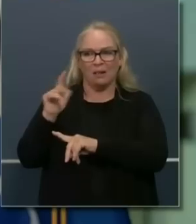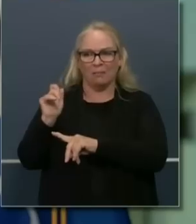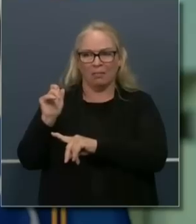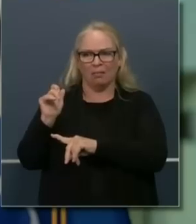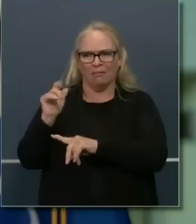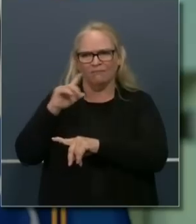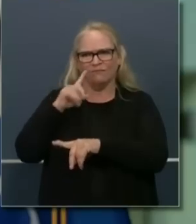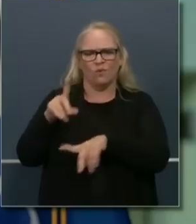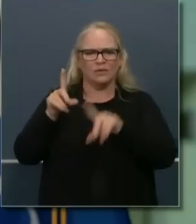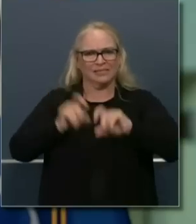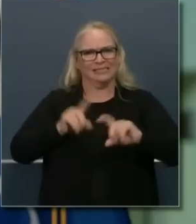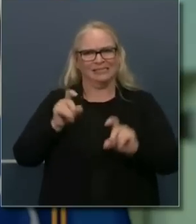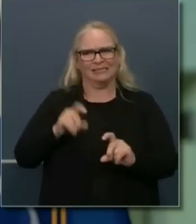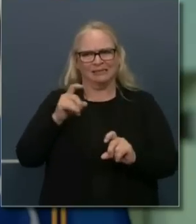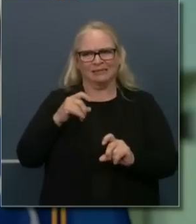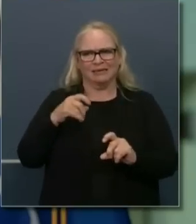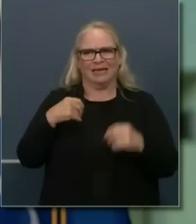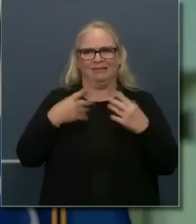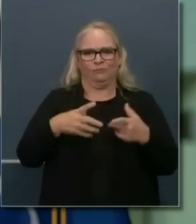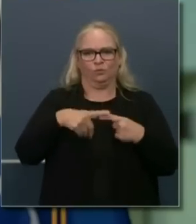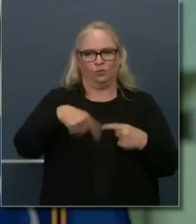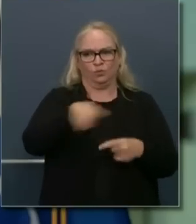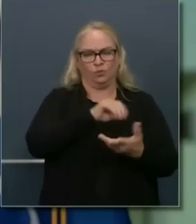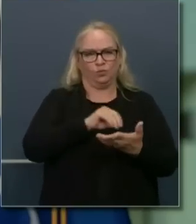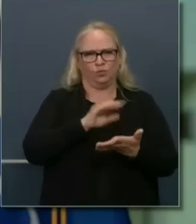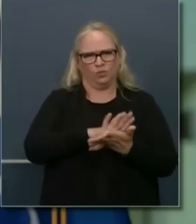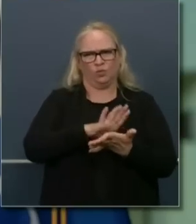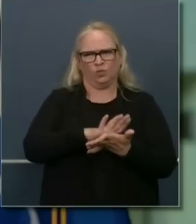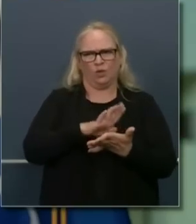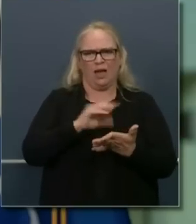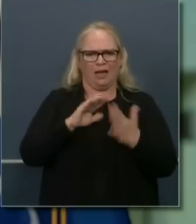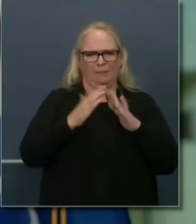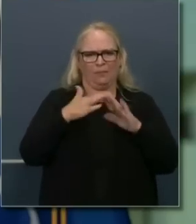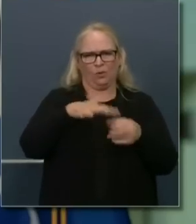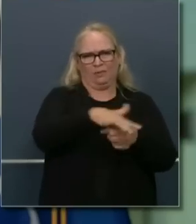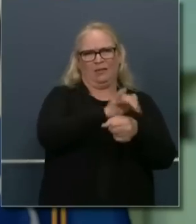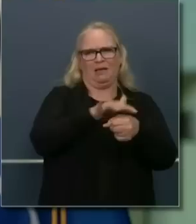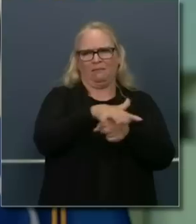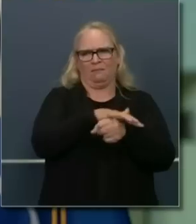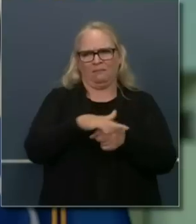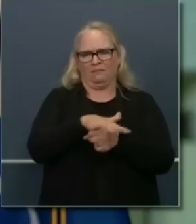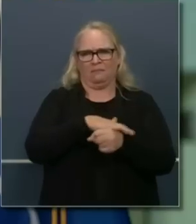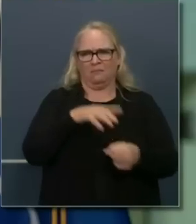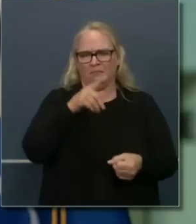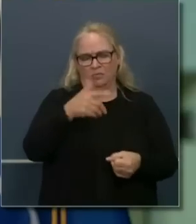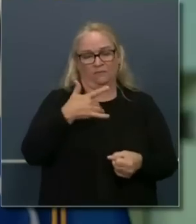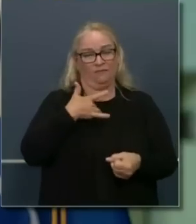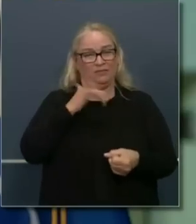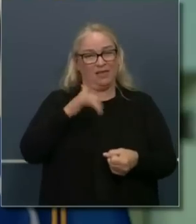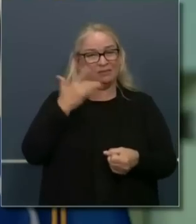MIGHT BE ABLE TO SEE THE PIPELINE AND MORE OF AN AVAILABILITY OF THE TESTS COMING THROUGH WITH THE